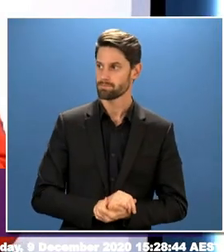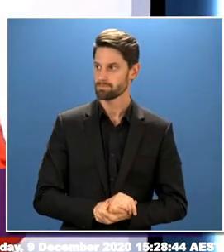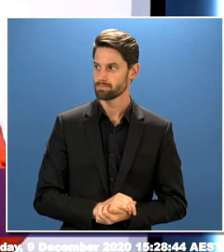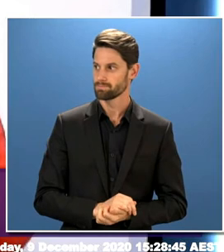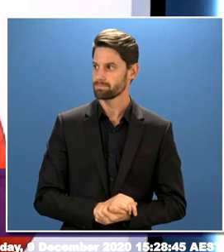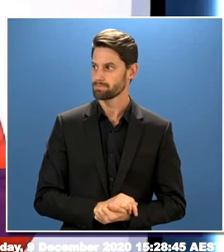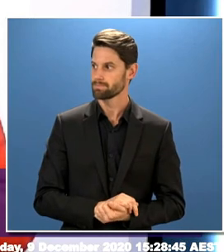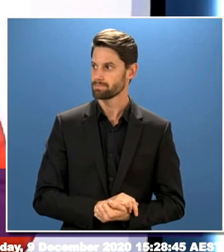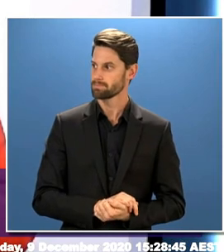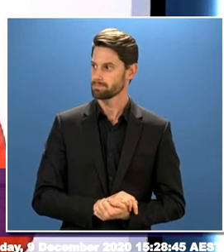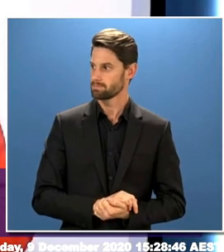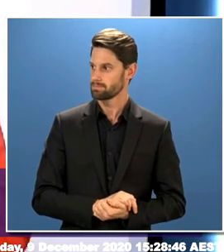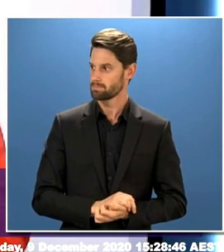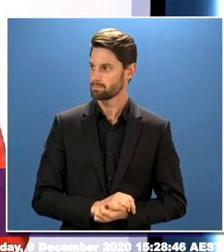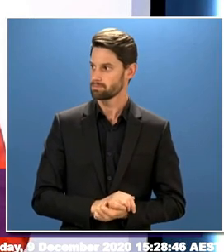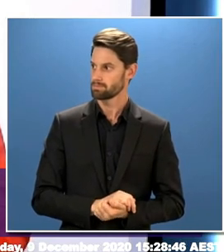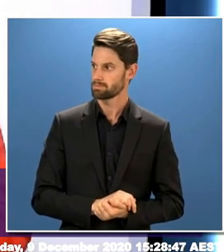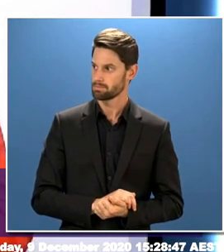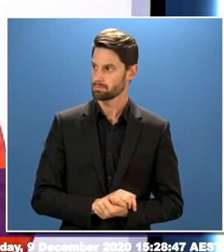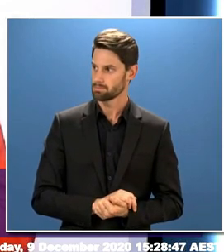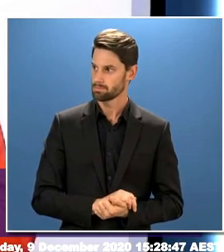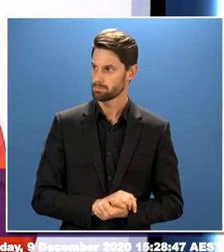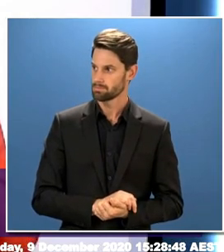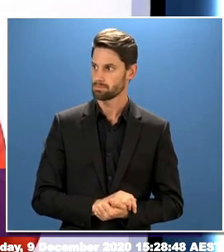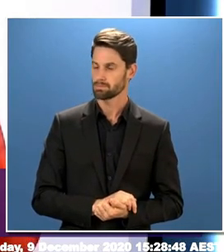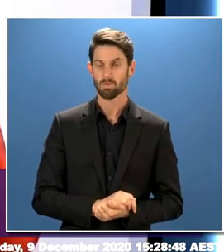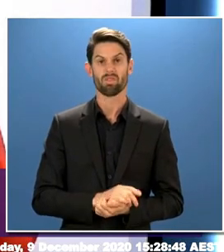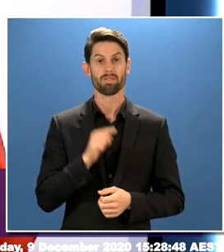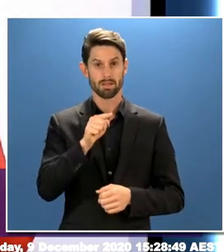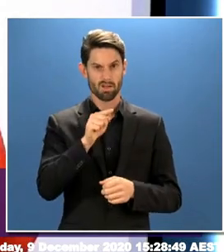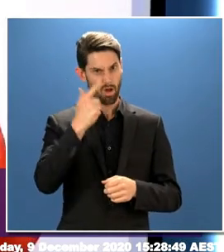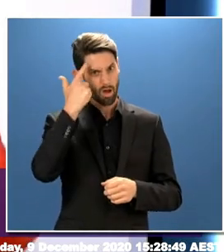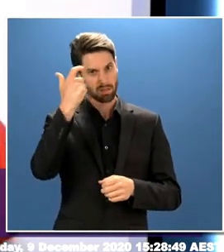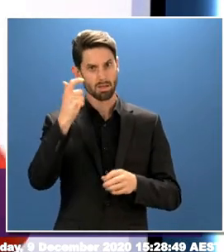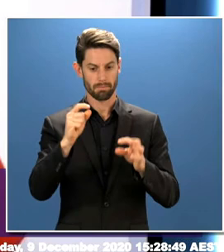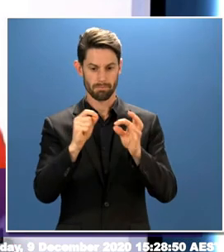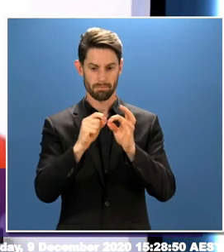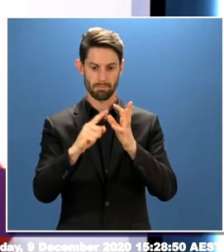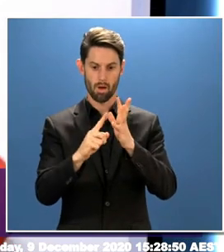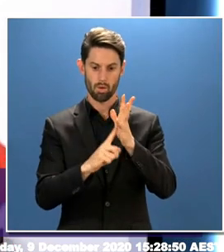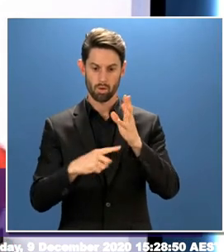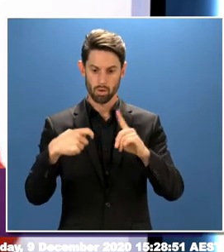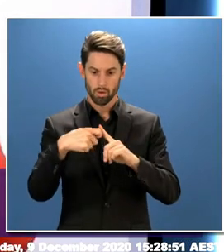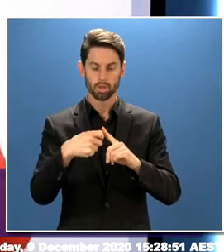Yeah, so bulk service delivery, which is really just mass movements of young people.